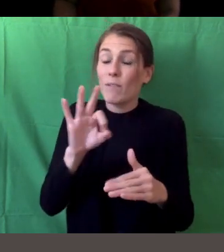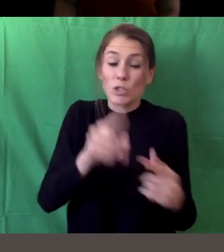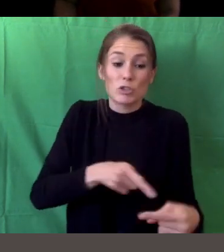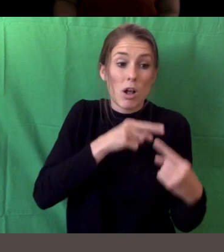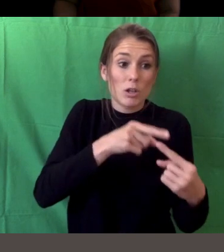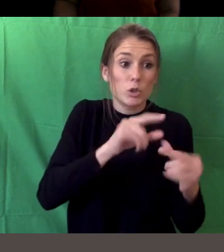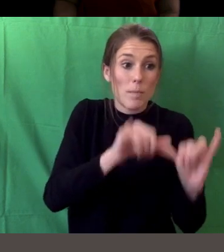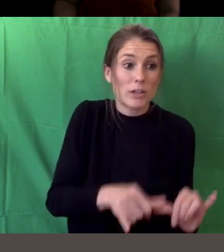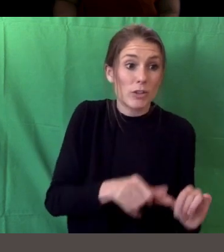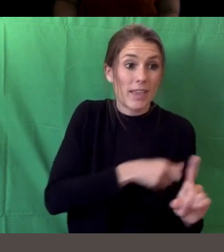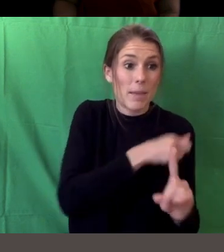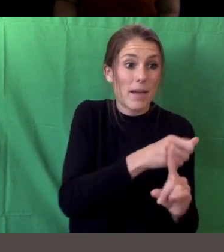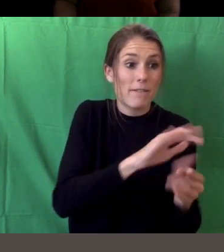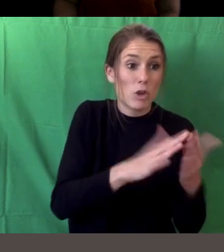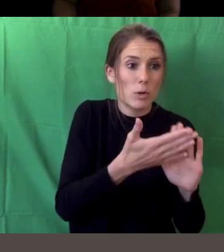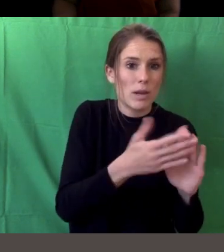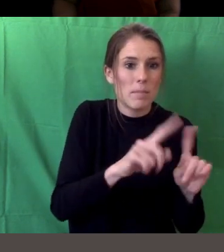the impact of communities before?